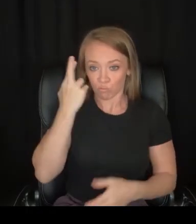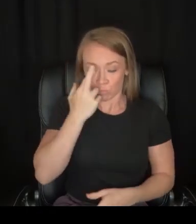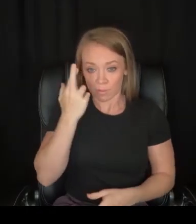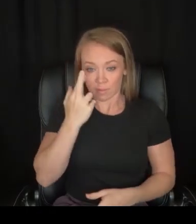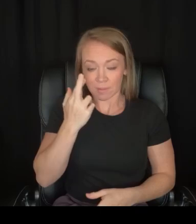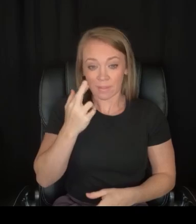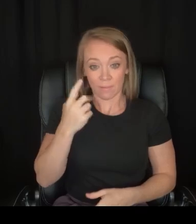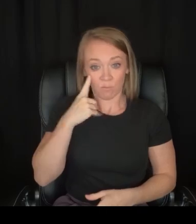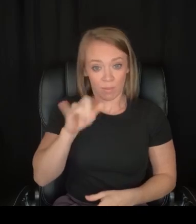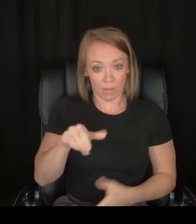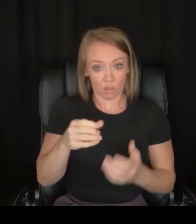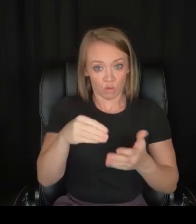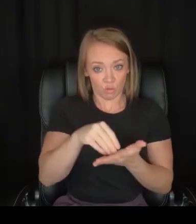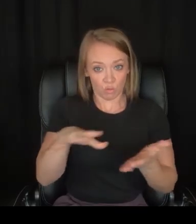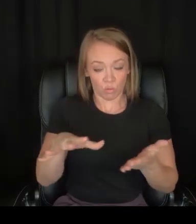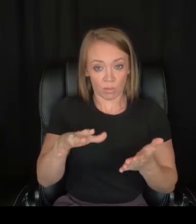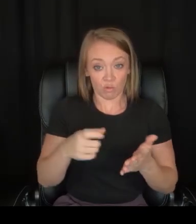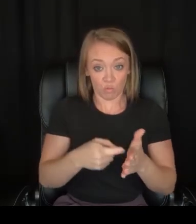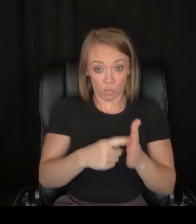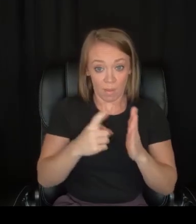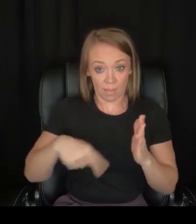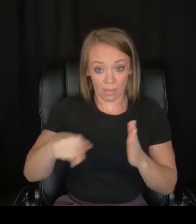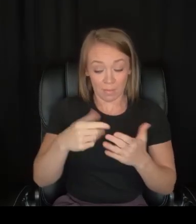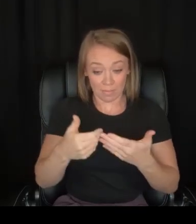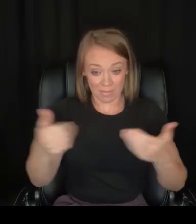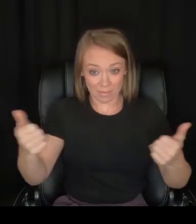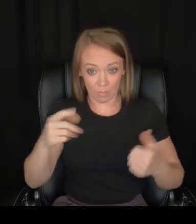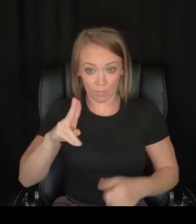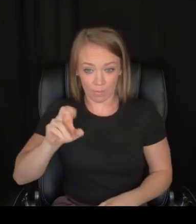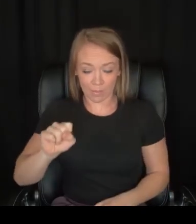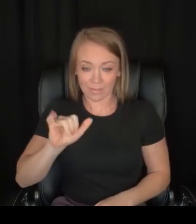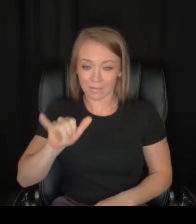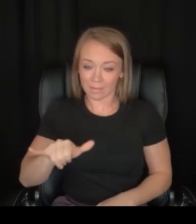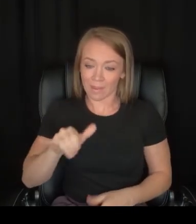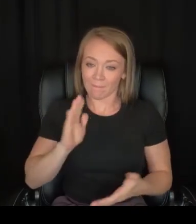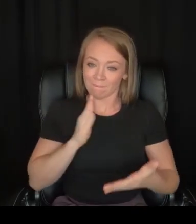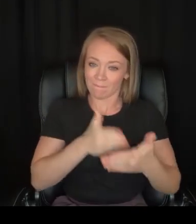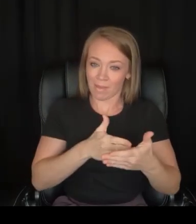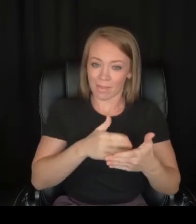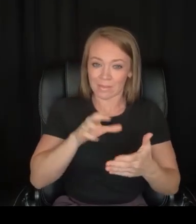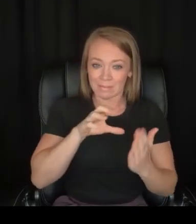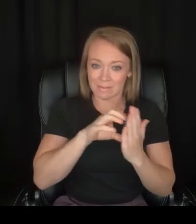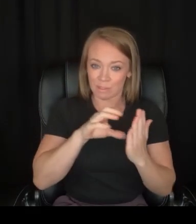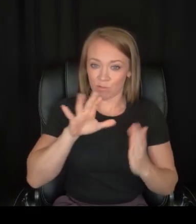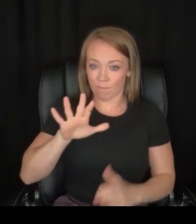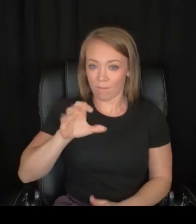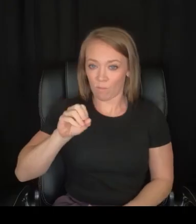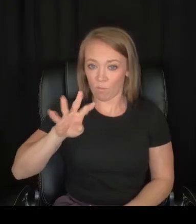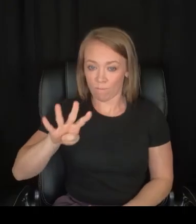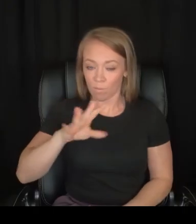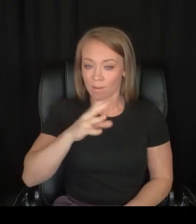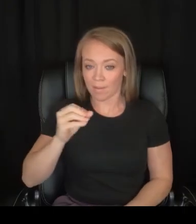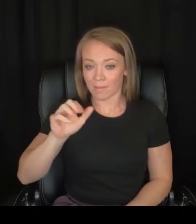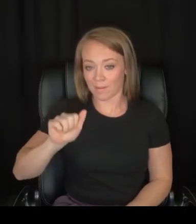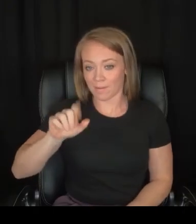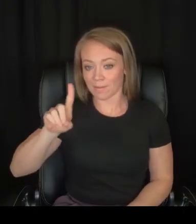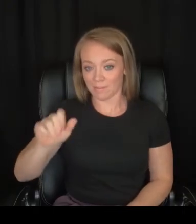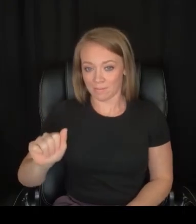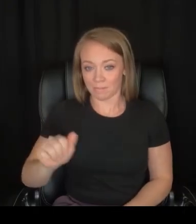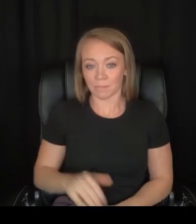ride in segregated special education buses may violate Section 504 and the Americans with Disabilities Act, or ADA.